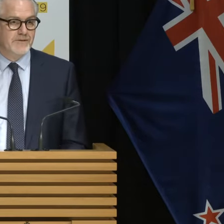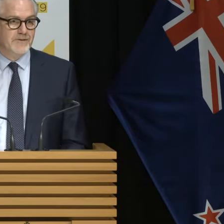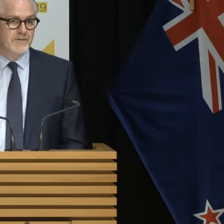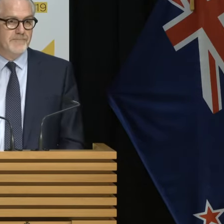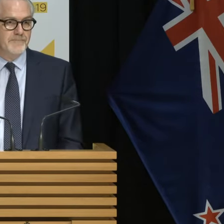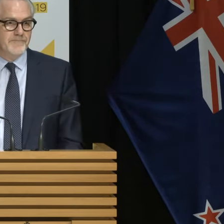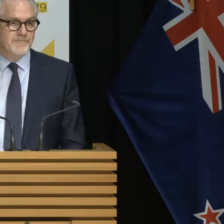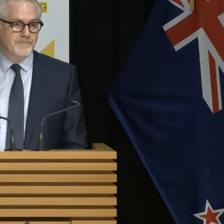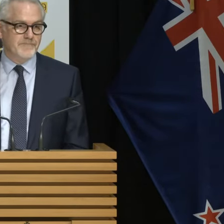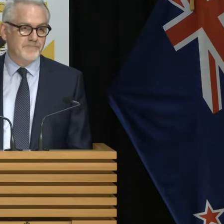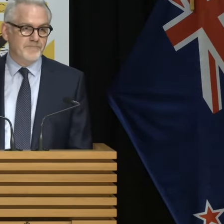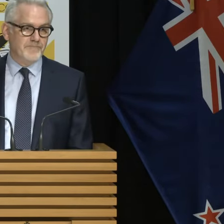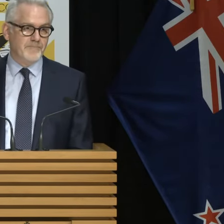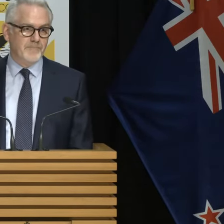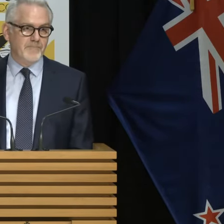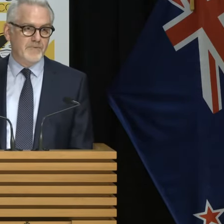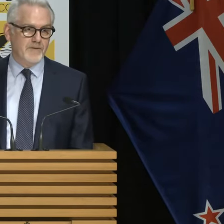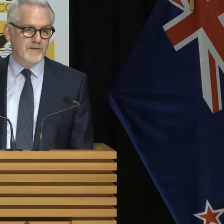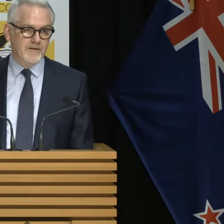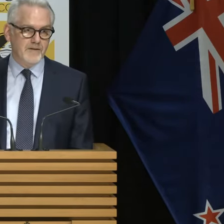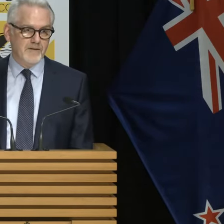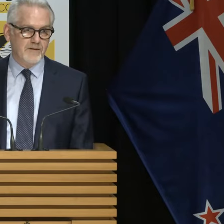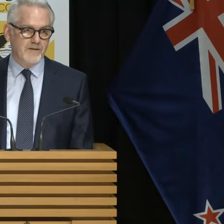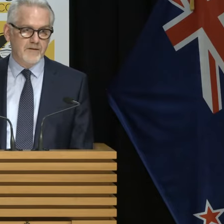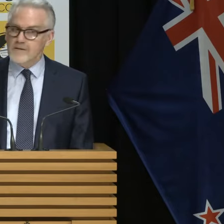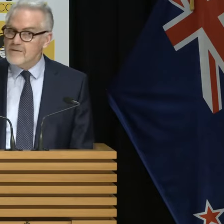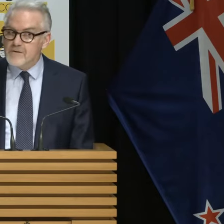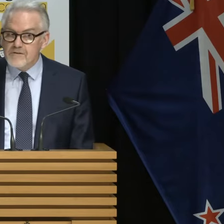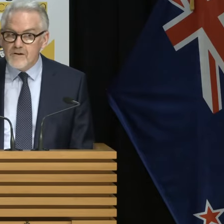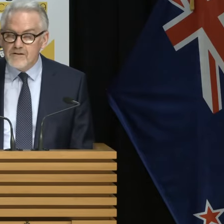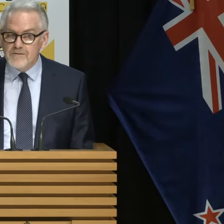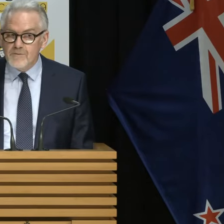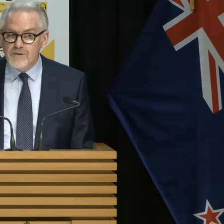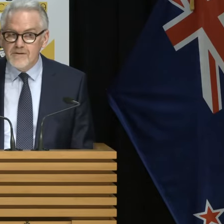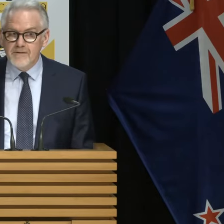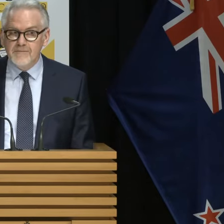capacity? With a massive long lines at testing stations? We could have done thousands of tests today we have not done that.